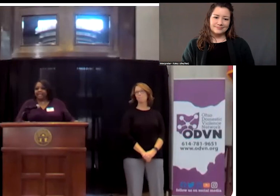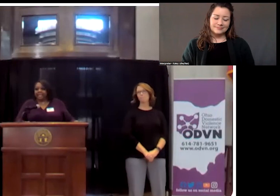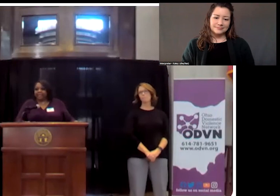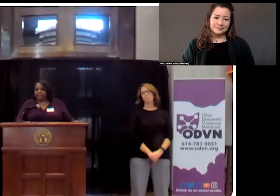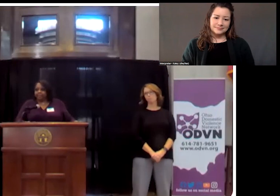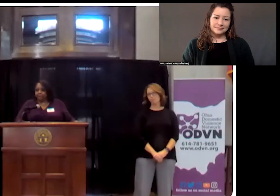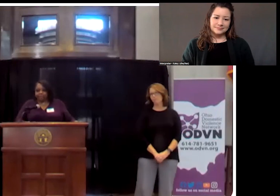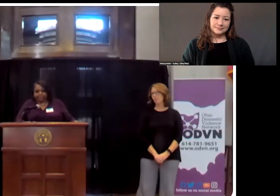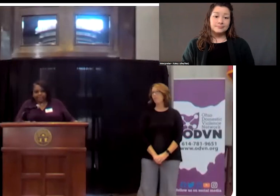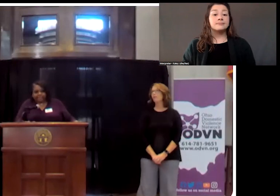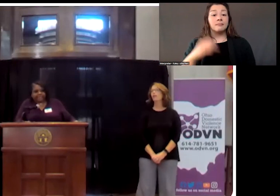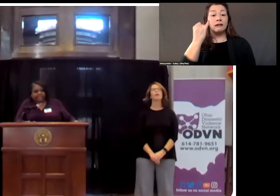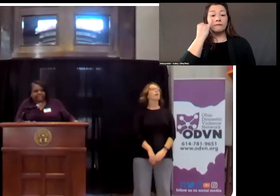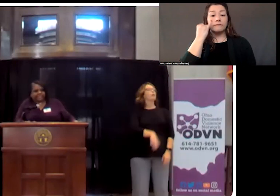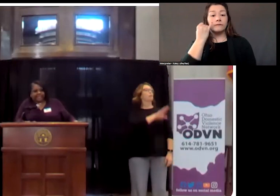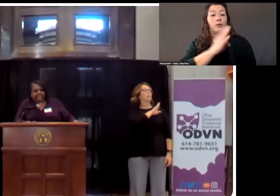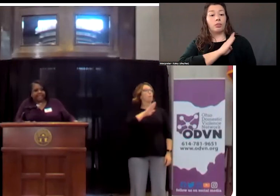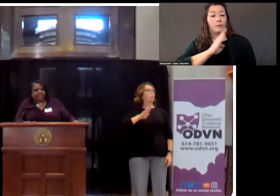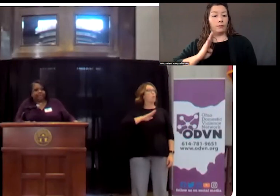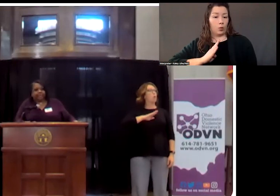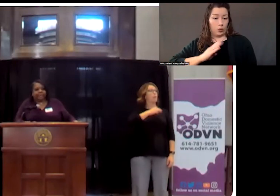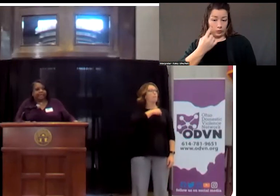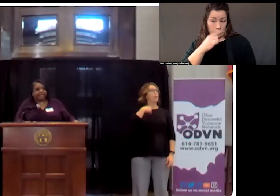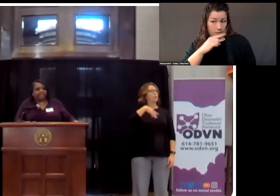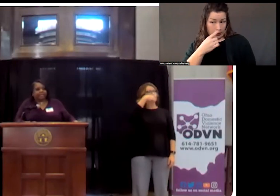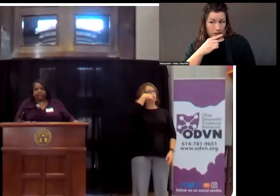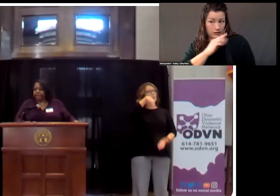And if the board members could just stand I know you were acknowledged earlier,